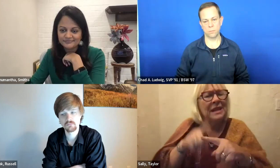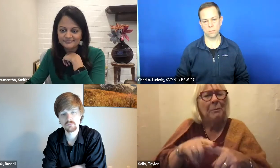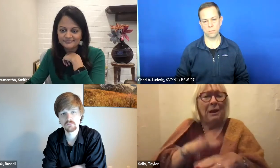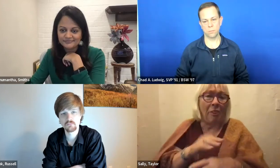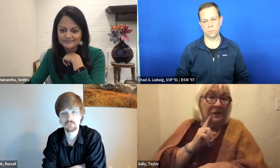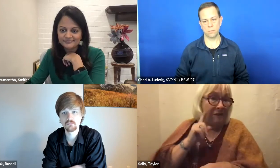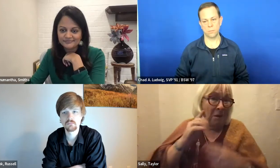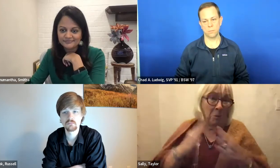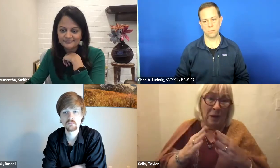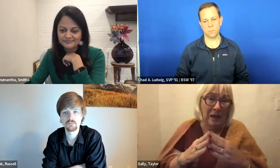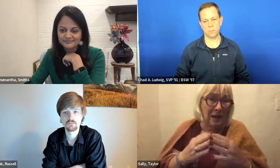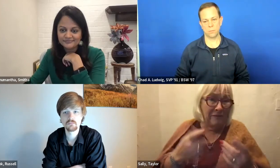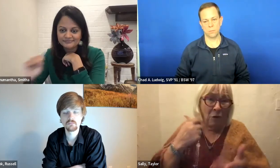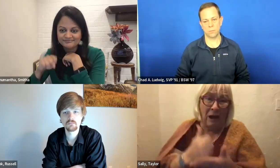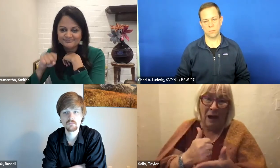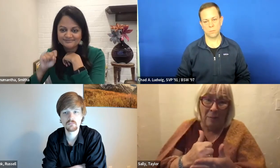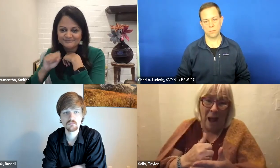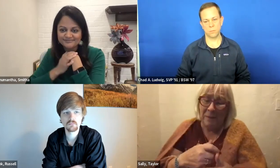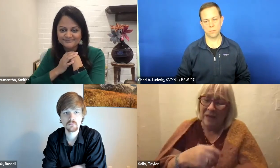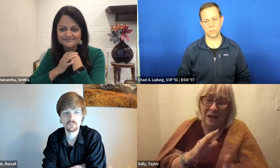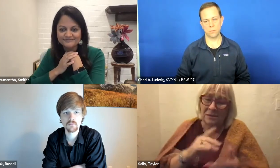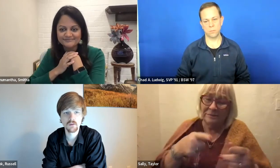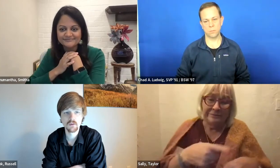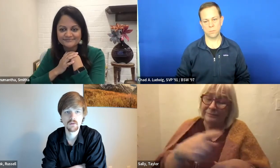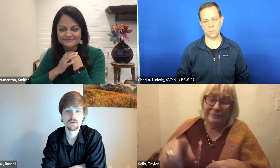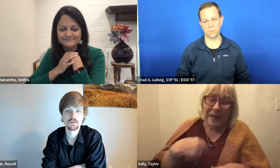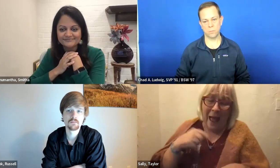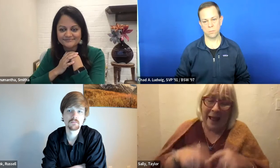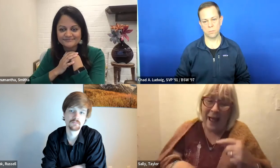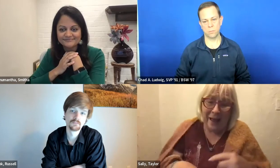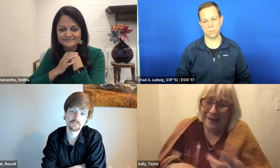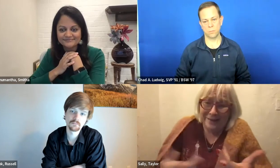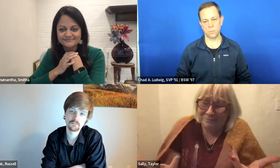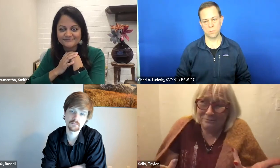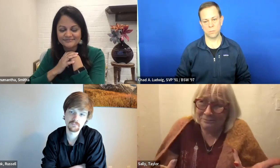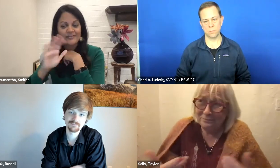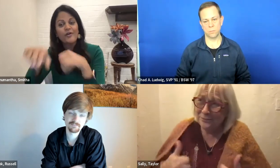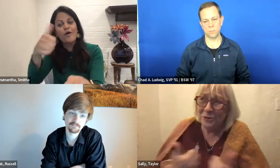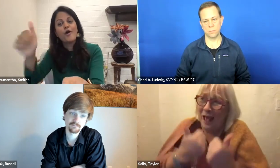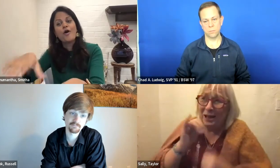There was a boy that said they could come help, you know, with different things, and I think if you have a Deaf community in your area that is supportive,